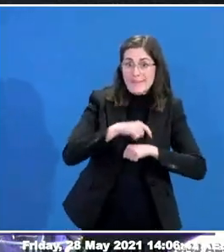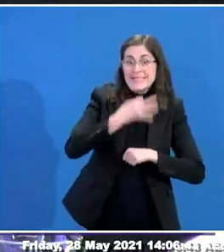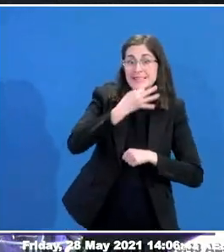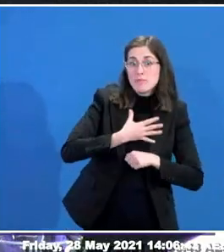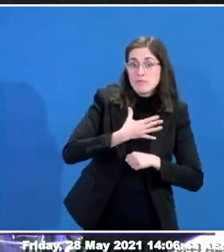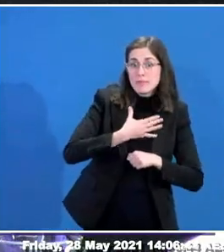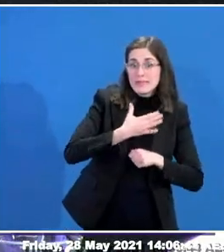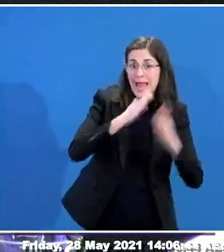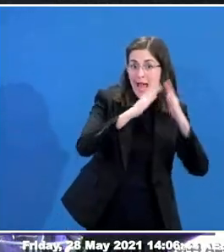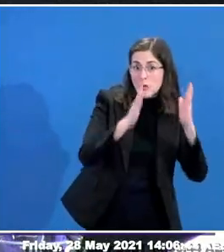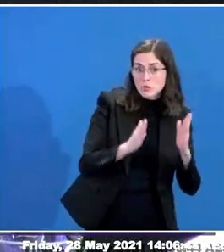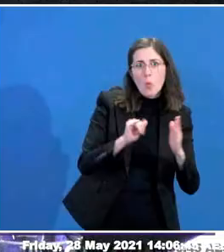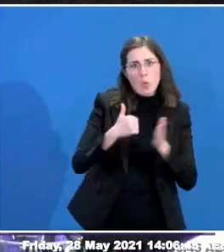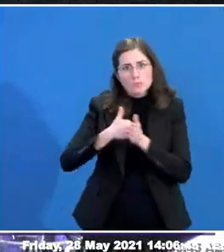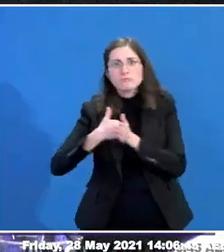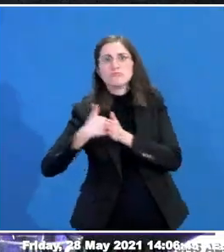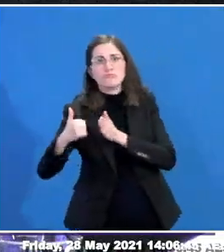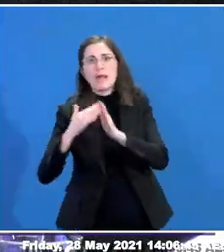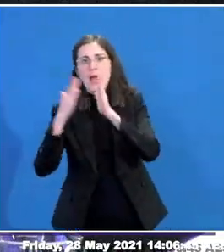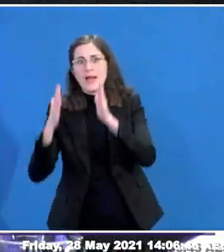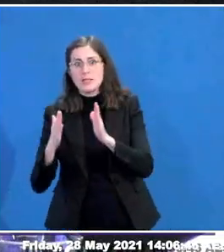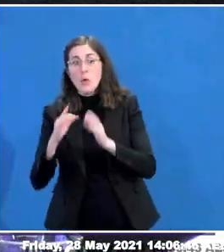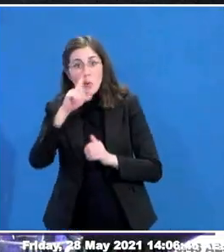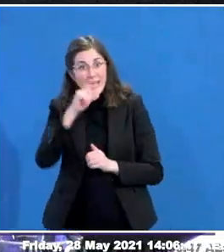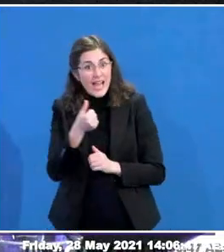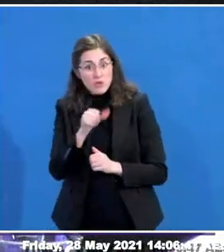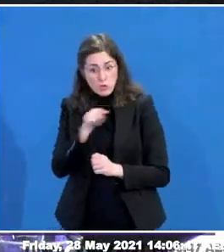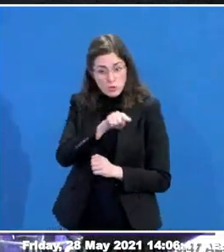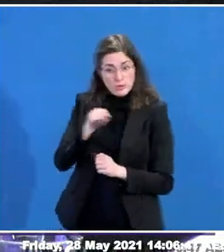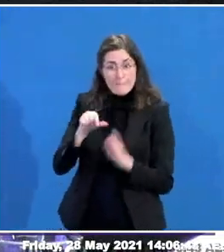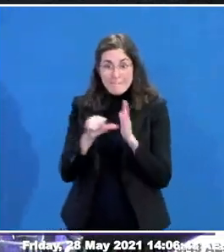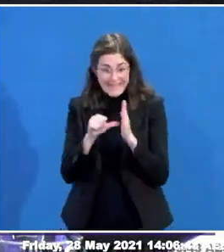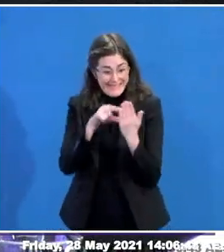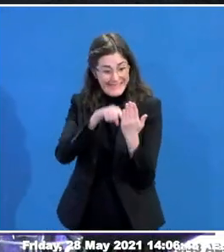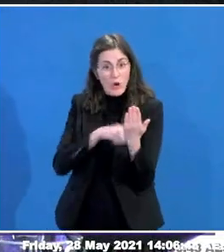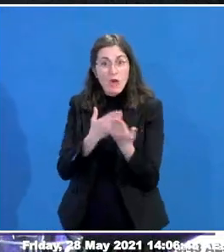We can use those if there is an emergent need to do so.